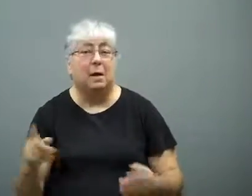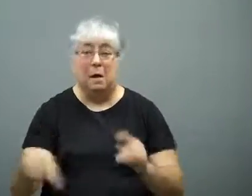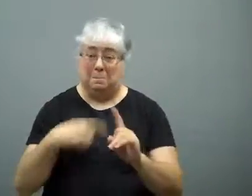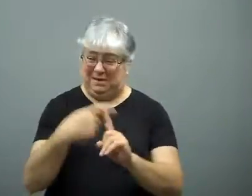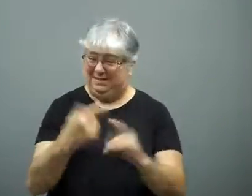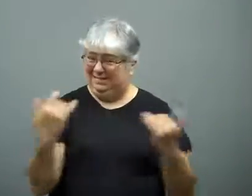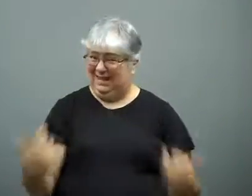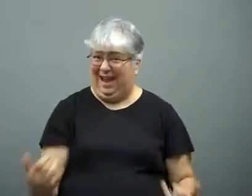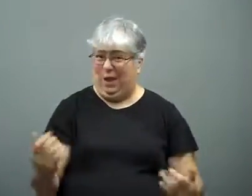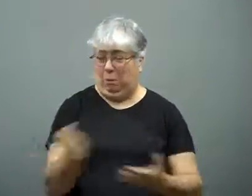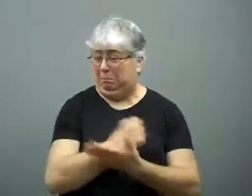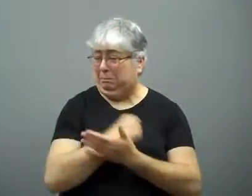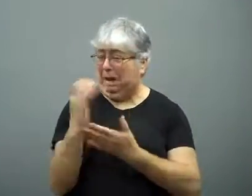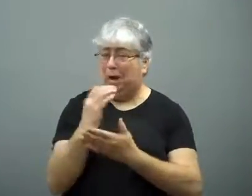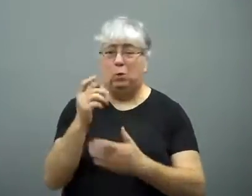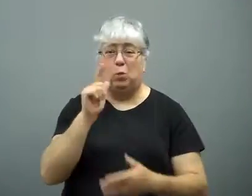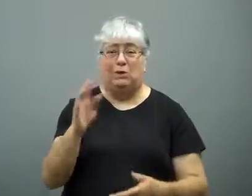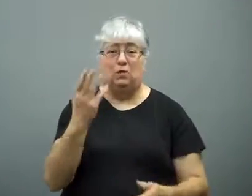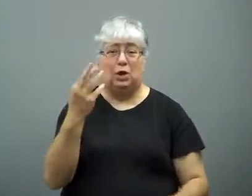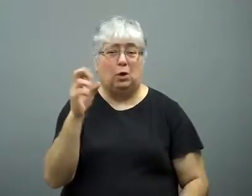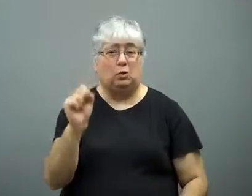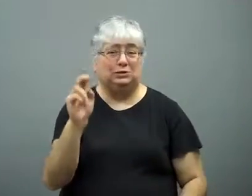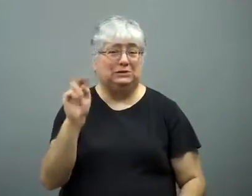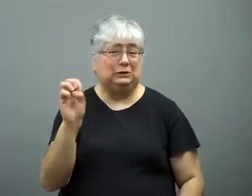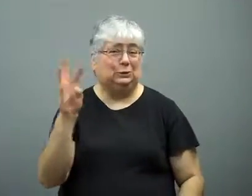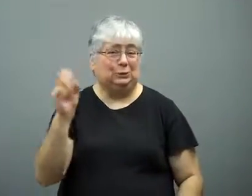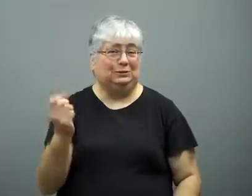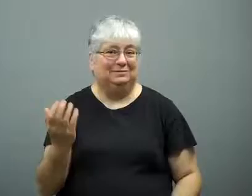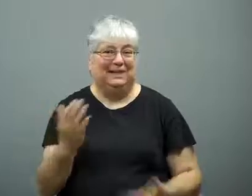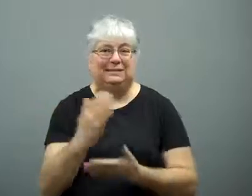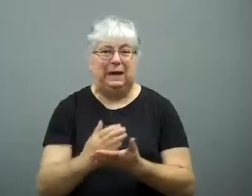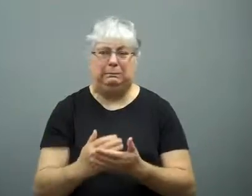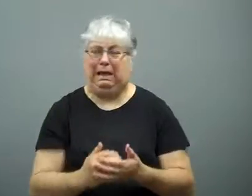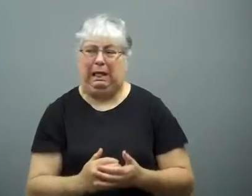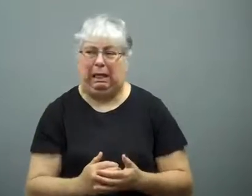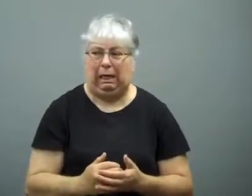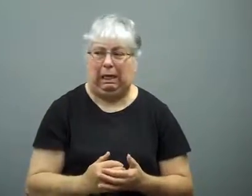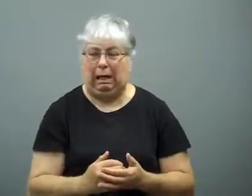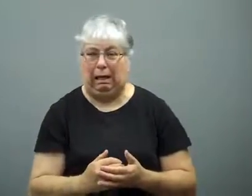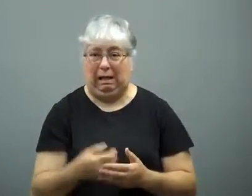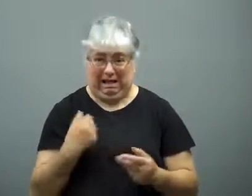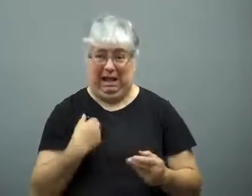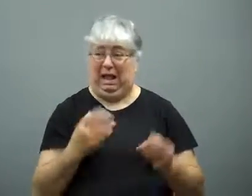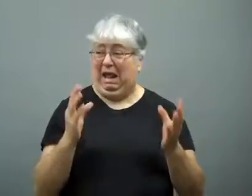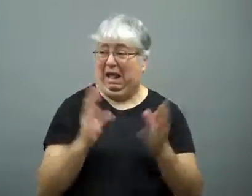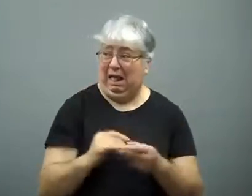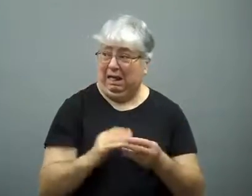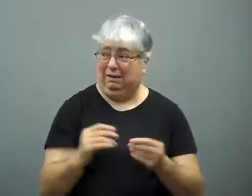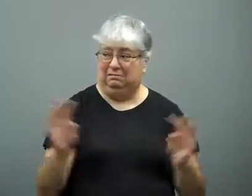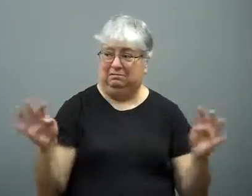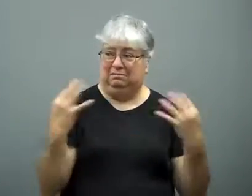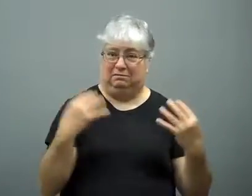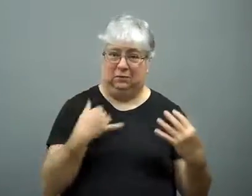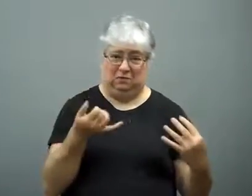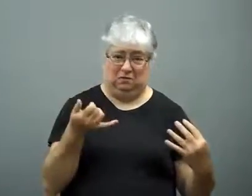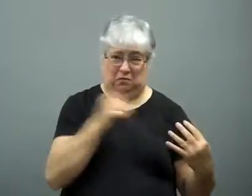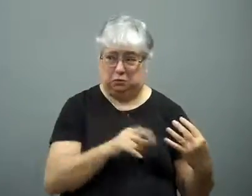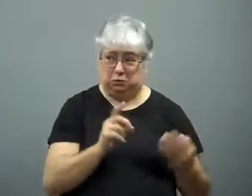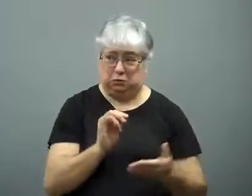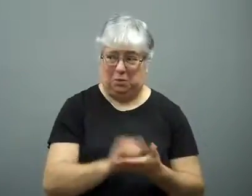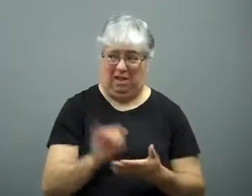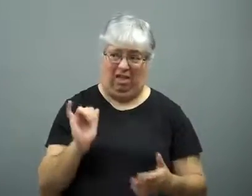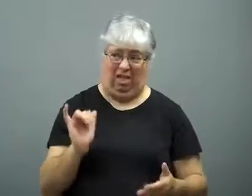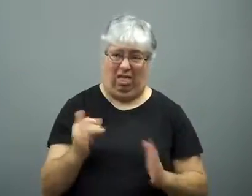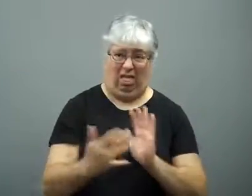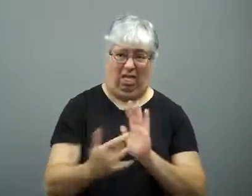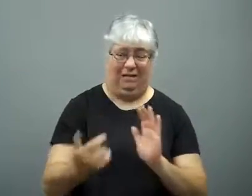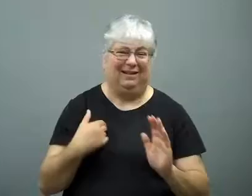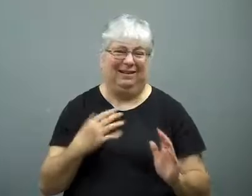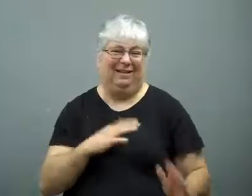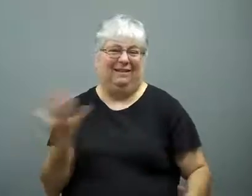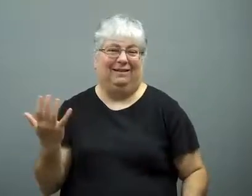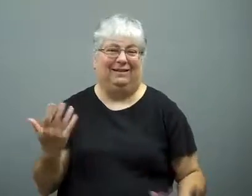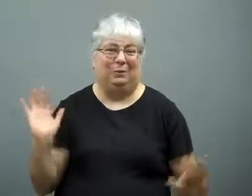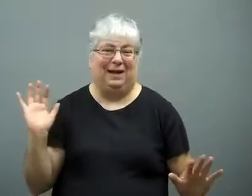In addition, with 24 hour news services,